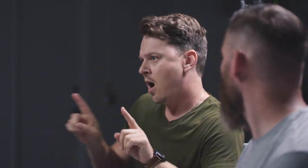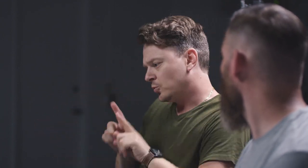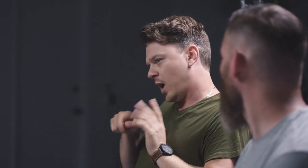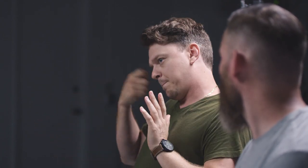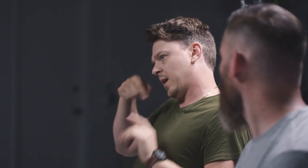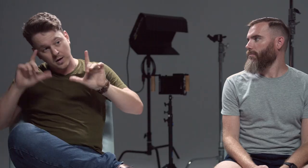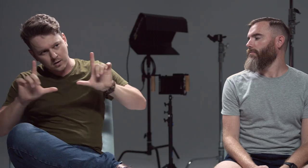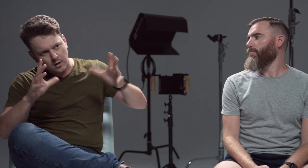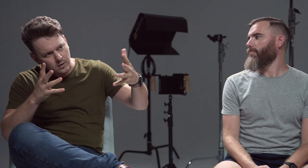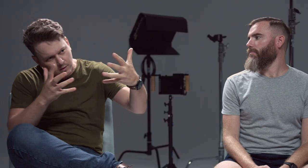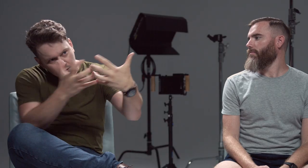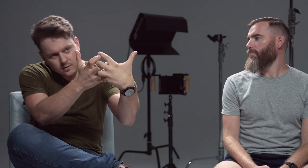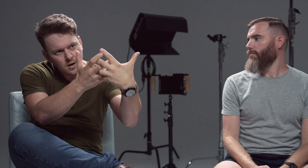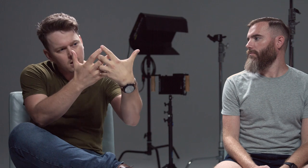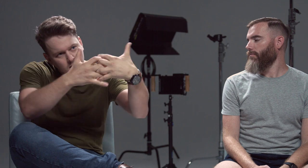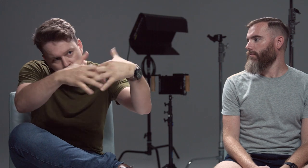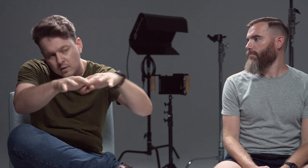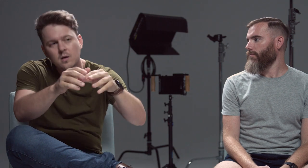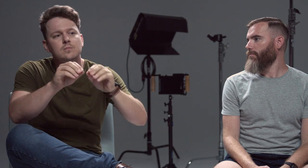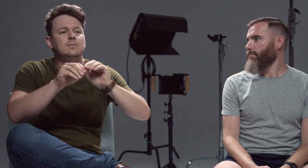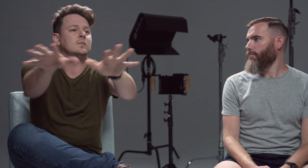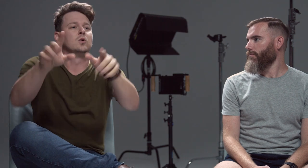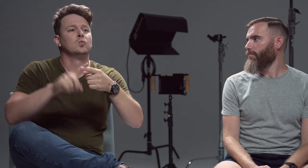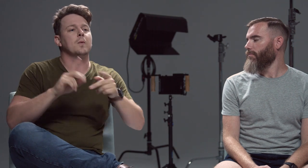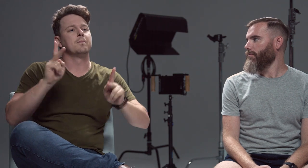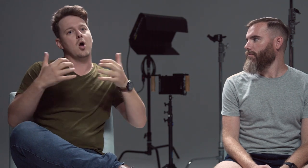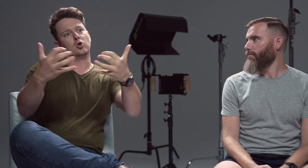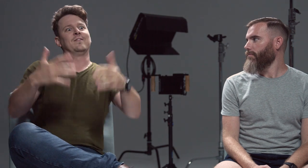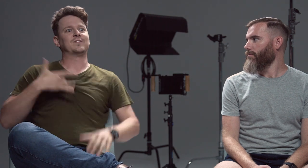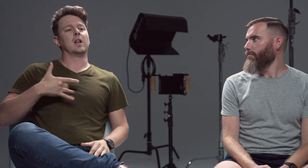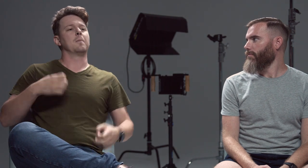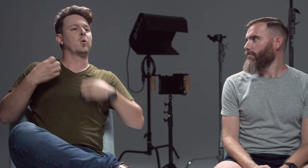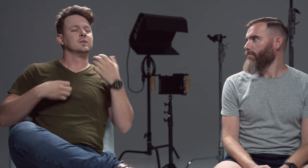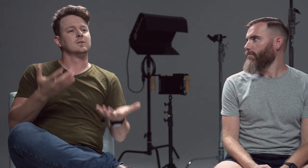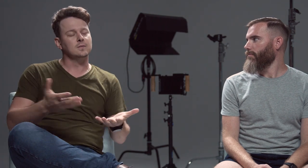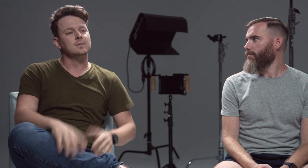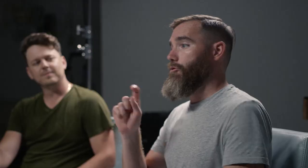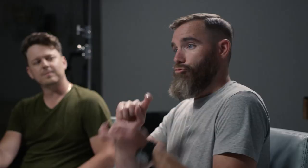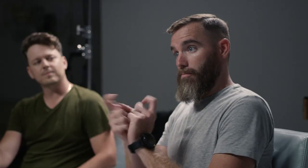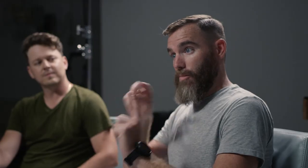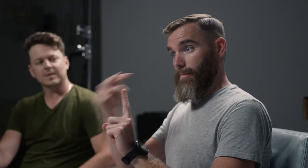but it's also how the camera becomes part of the scene, working to blend things and convey that feeling to the audience so they can experience that same emotion.